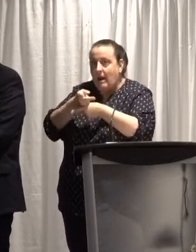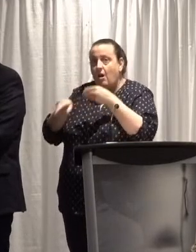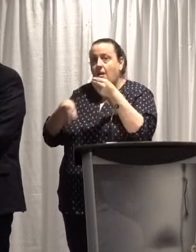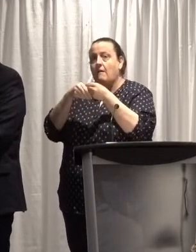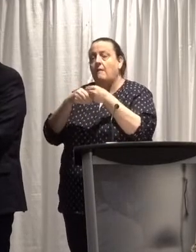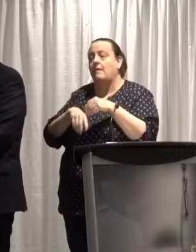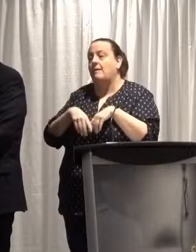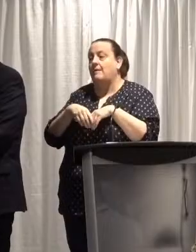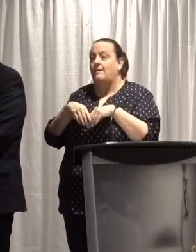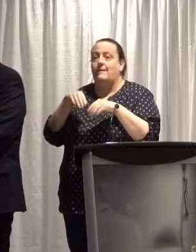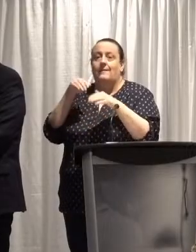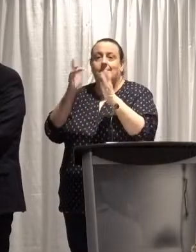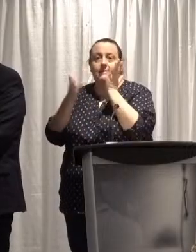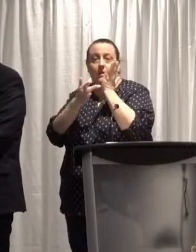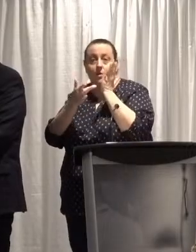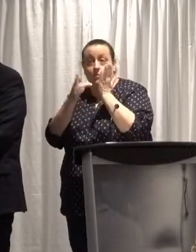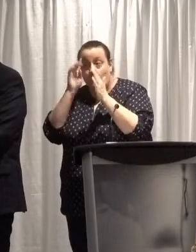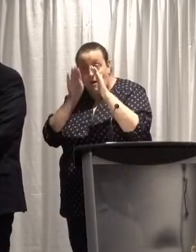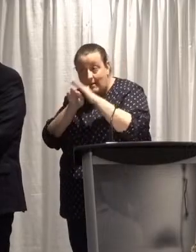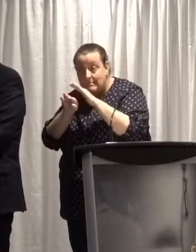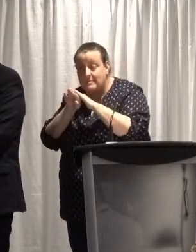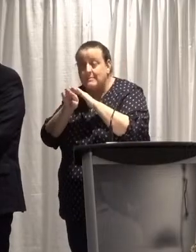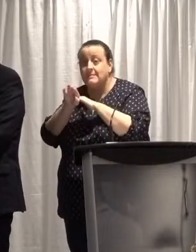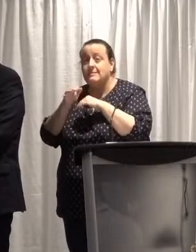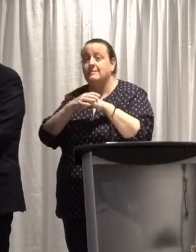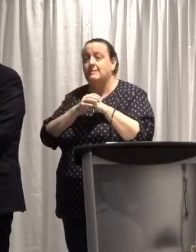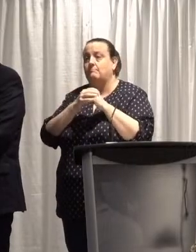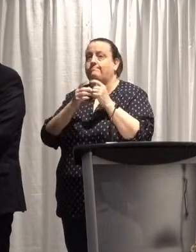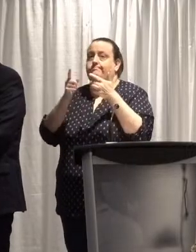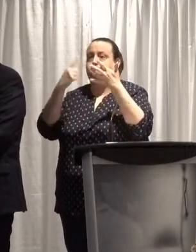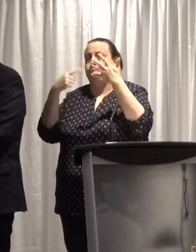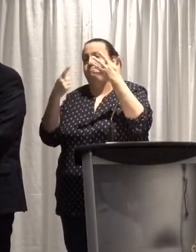ASSISTIVE TECHNOLOGY, AND MUCH, MUCH MORE.